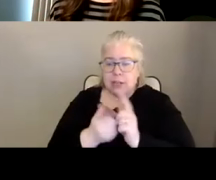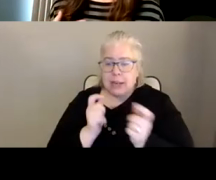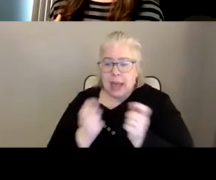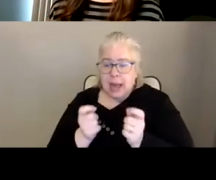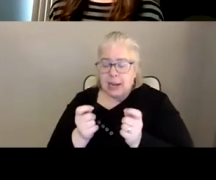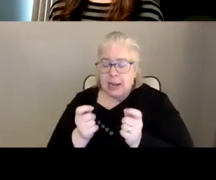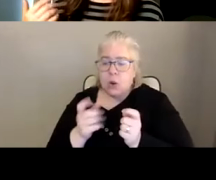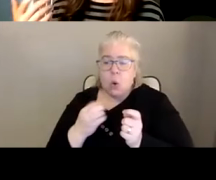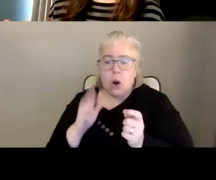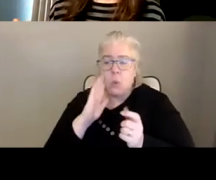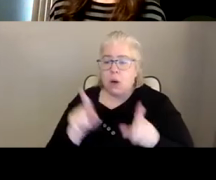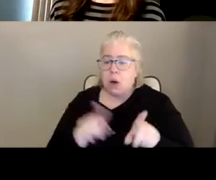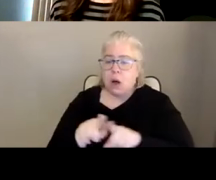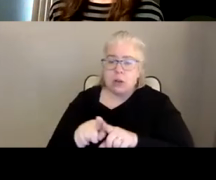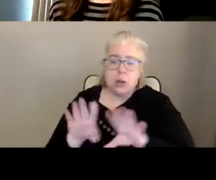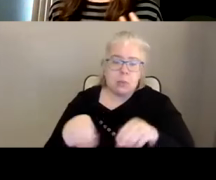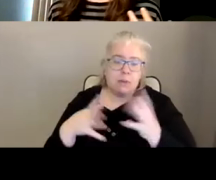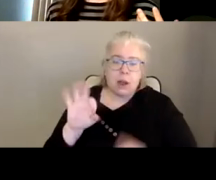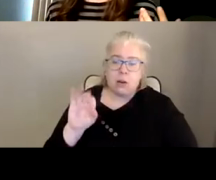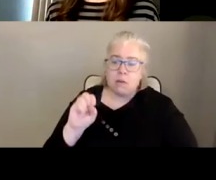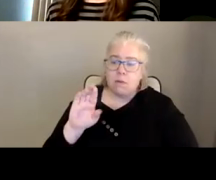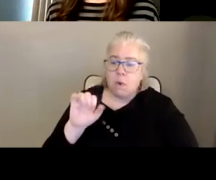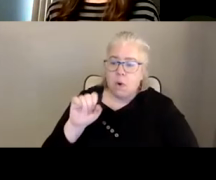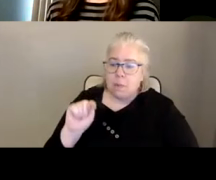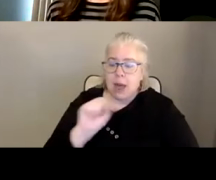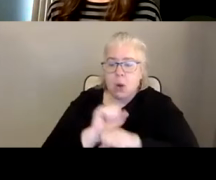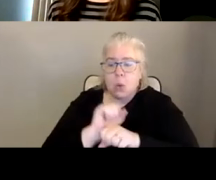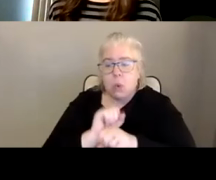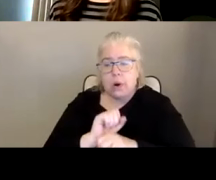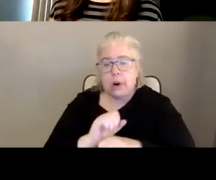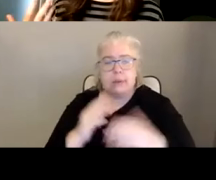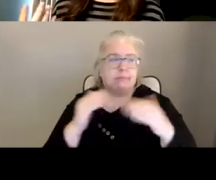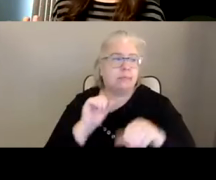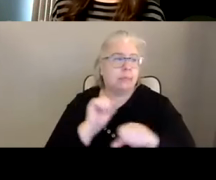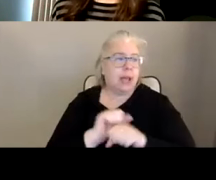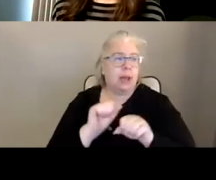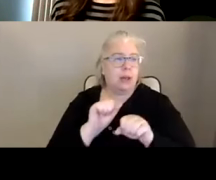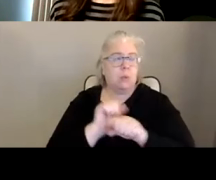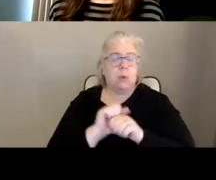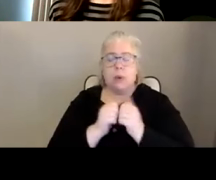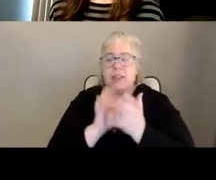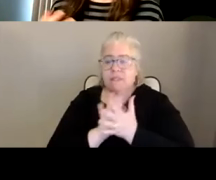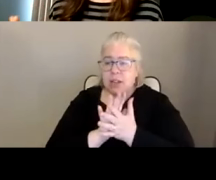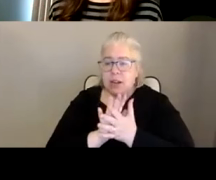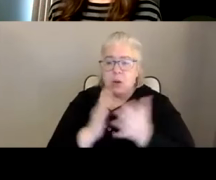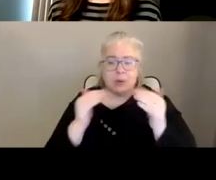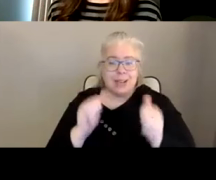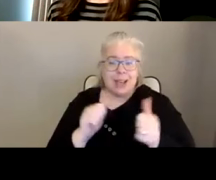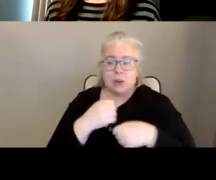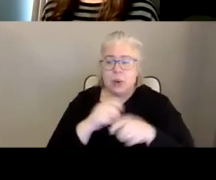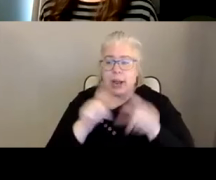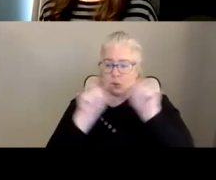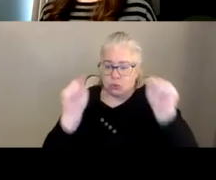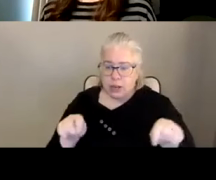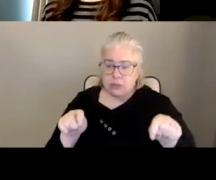or will they also do formatting work? Can they manage videos? Will they be able to create transcripts and put together subtitles?